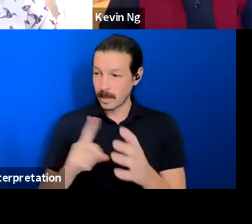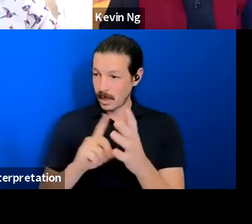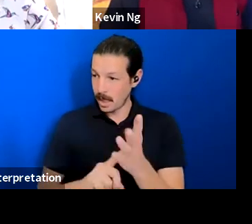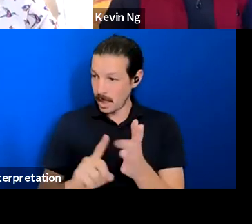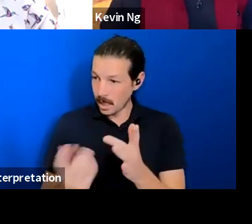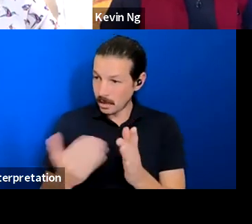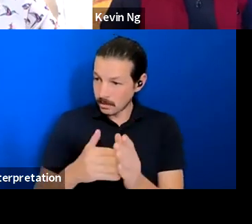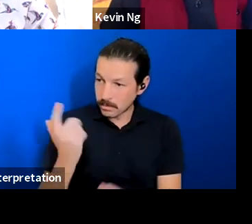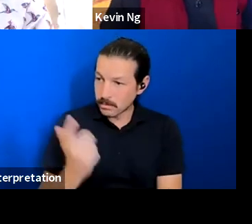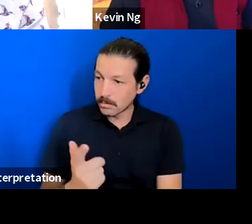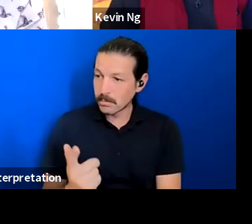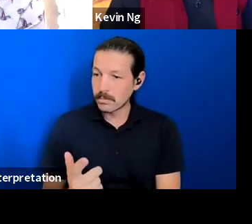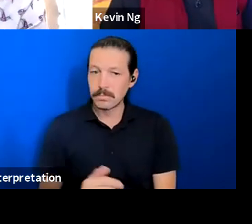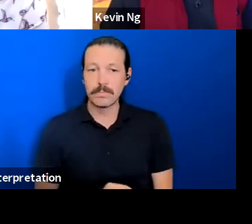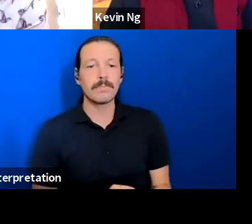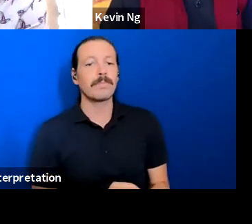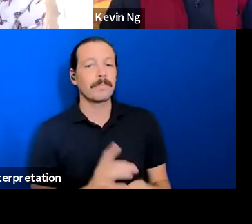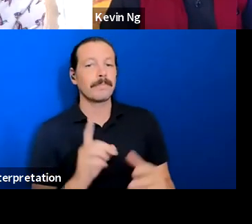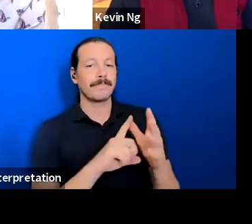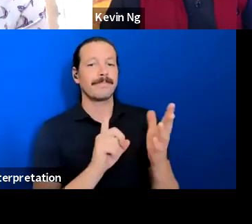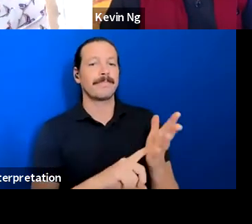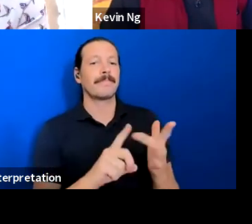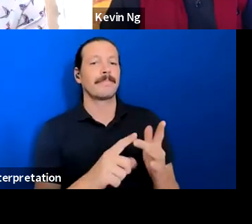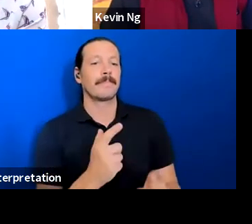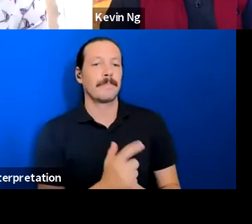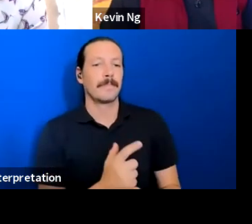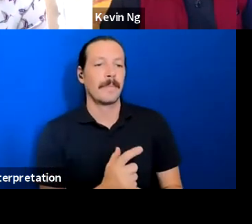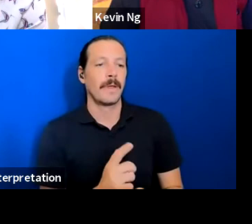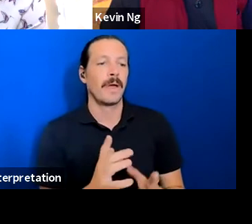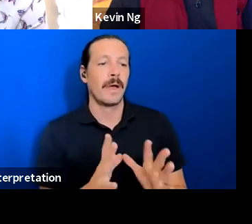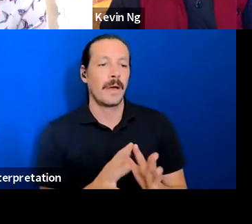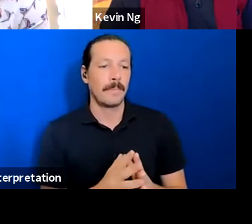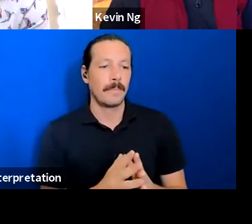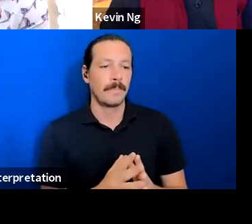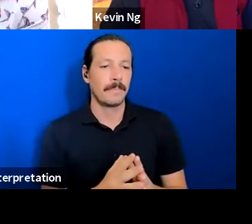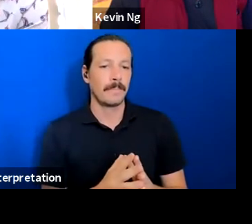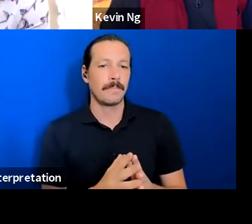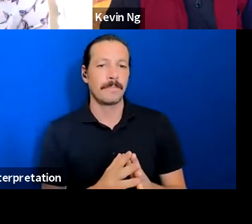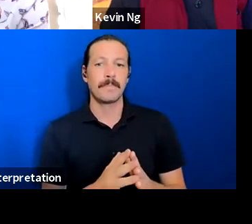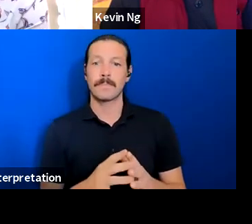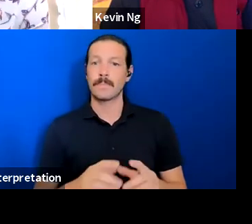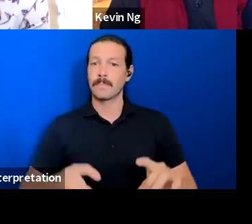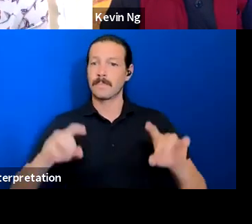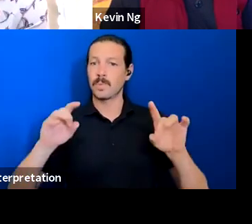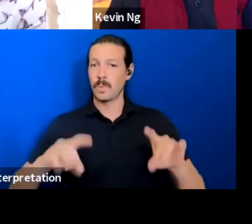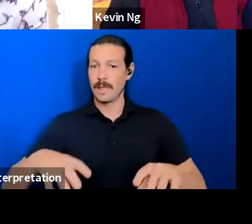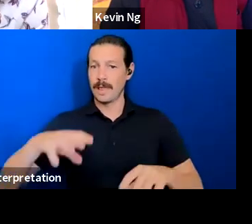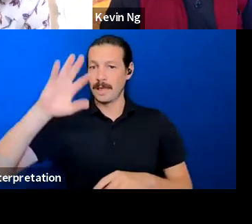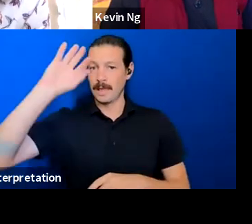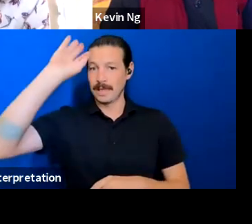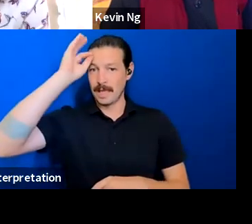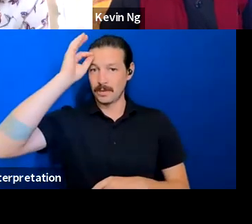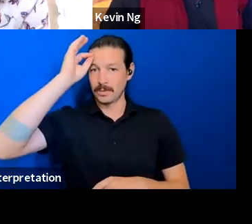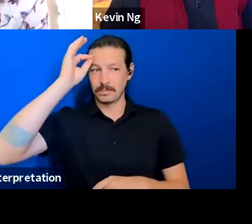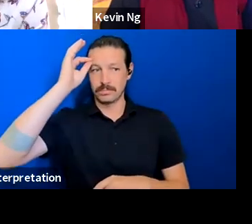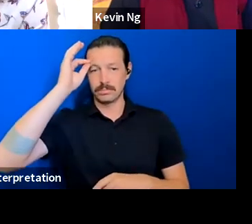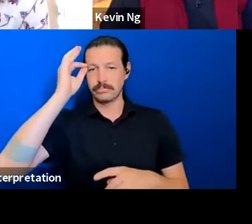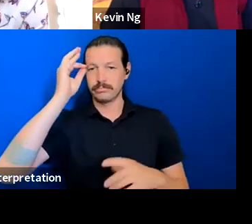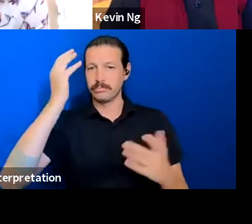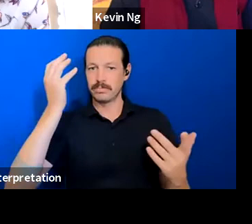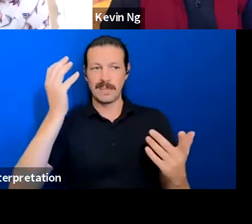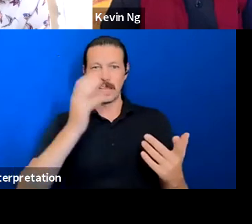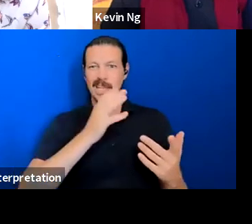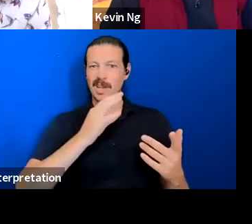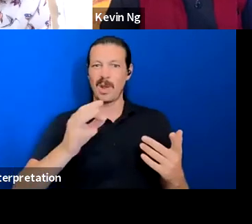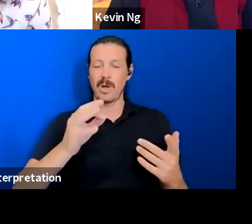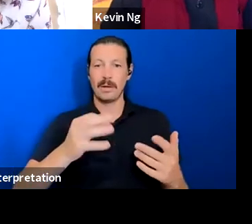I think the Australia Council, they're not picking people off the street. People that come